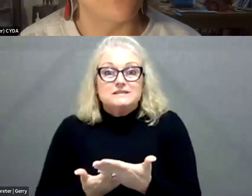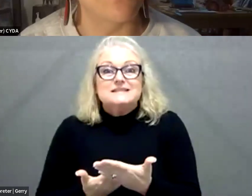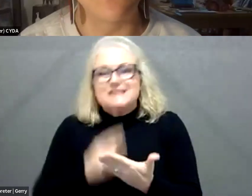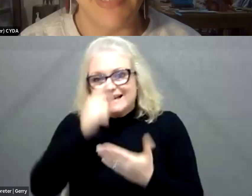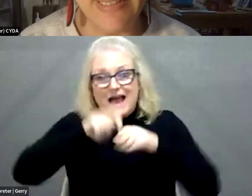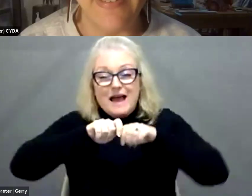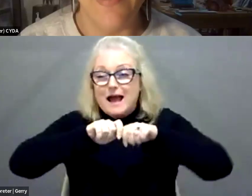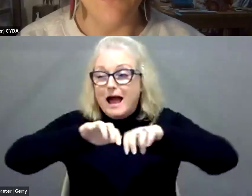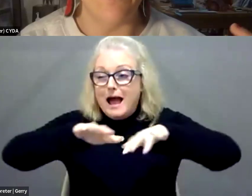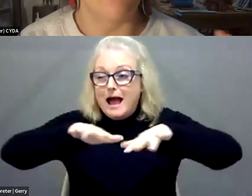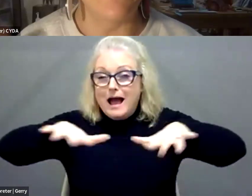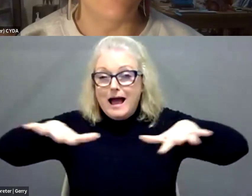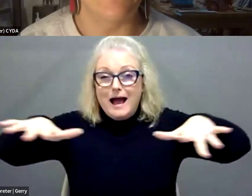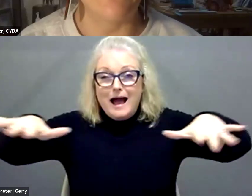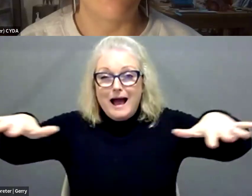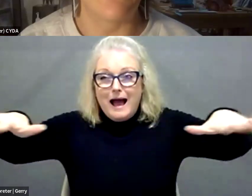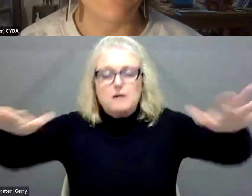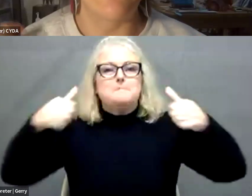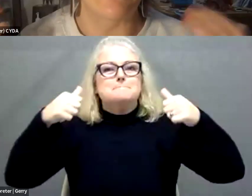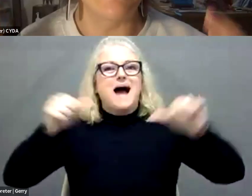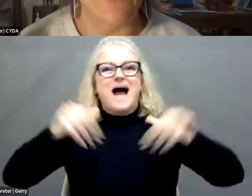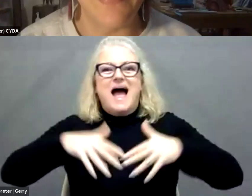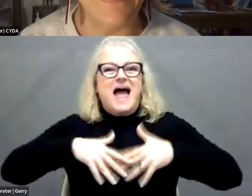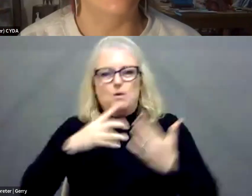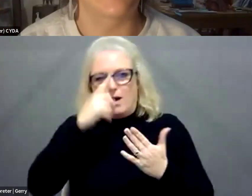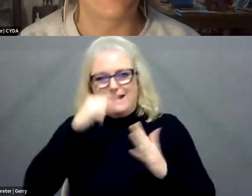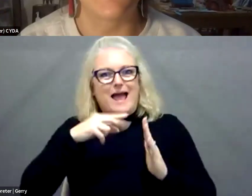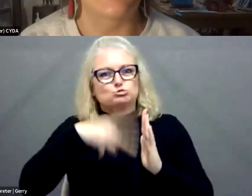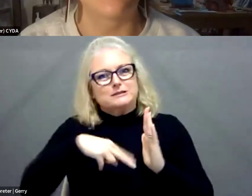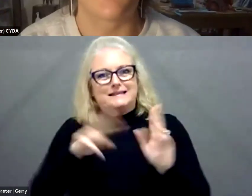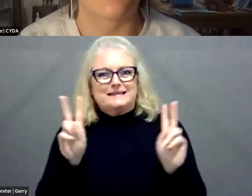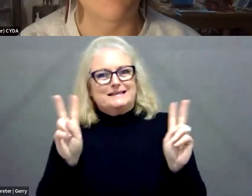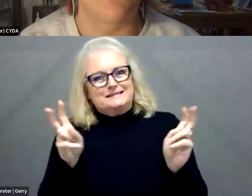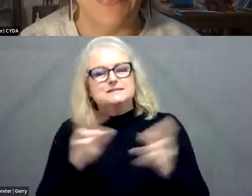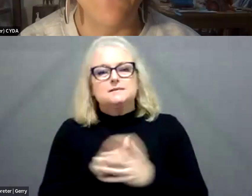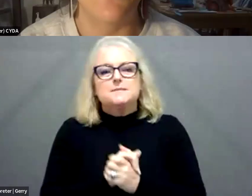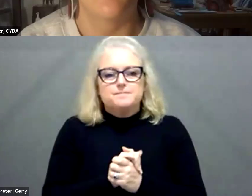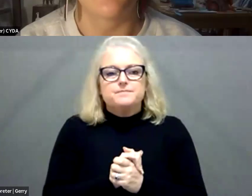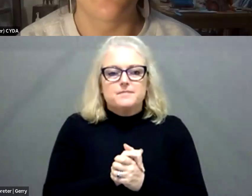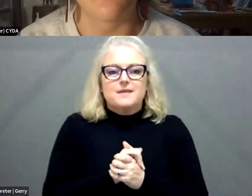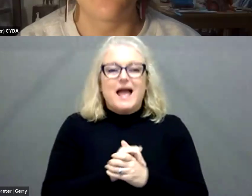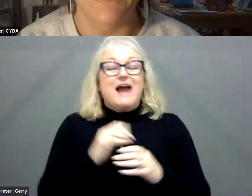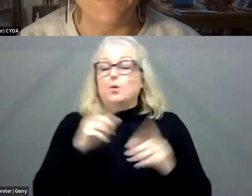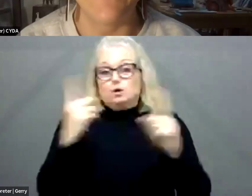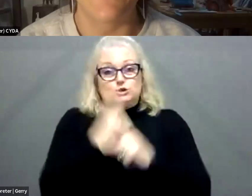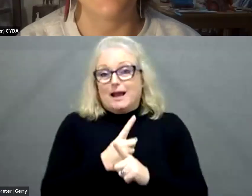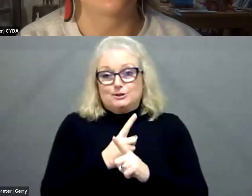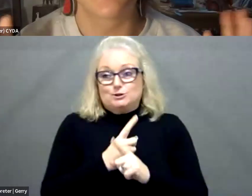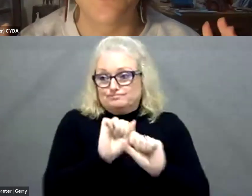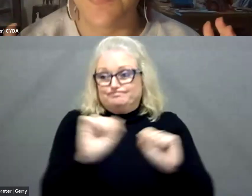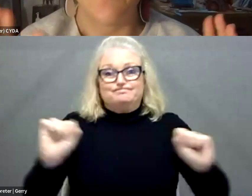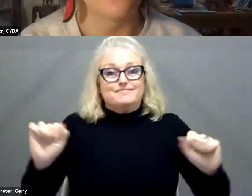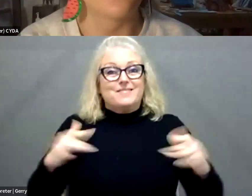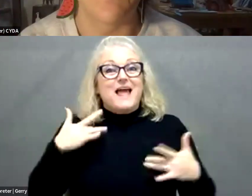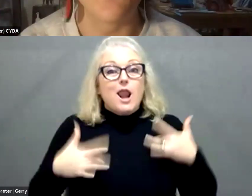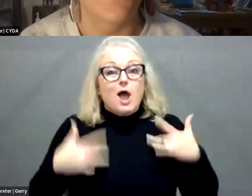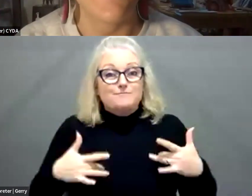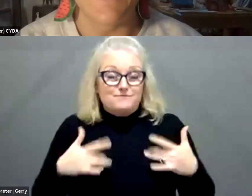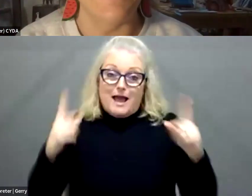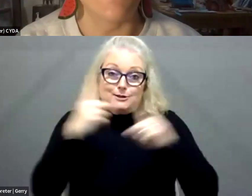possible audience and can in that way change the biggest line and change the world. Thanks.